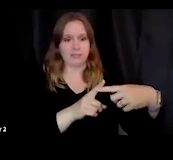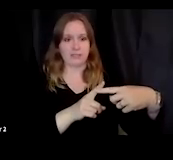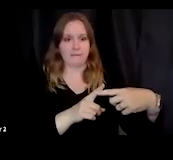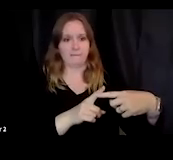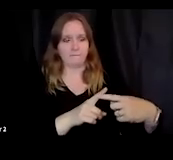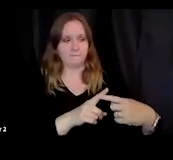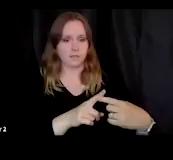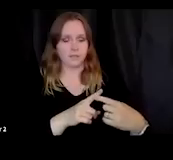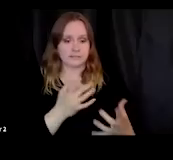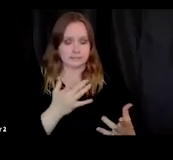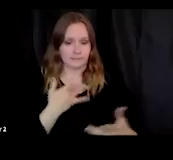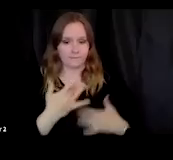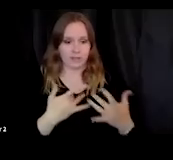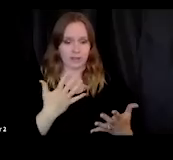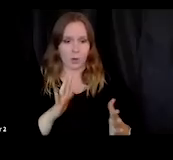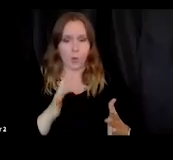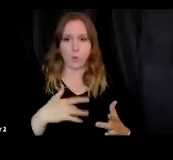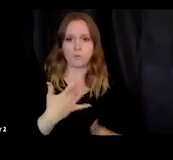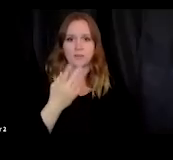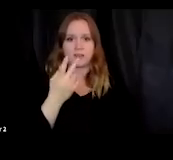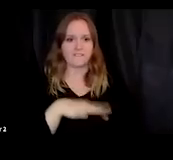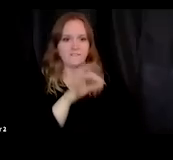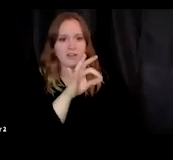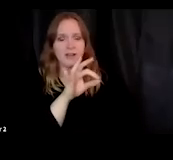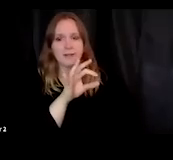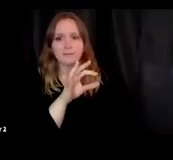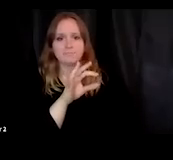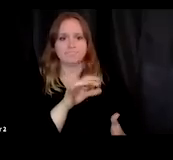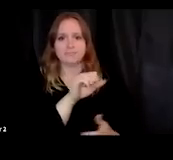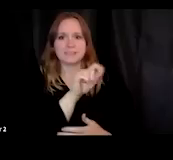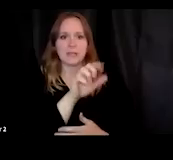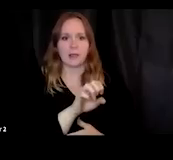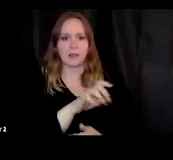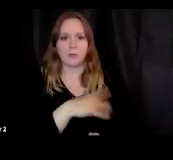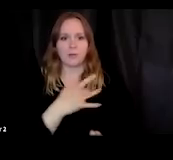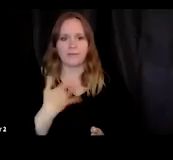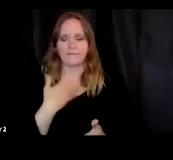or when identifying an object that they believe will further their collection.